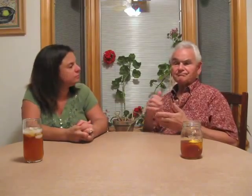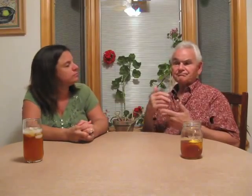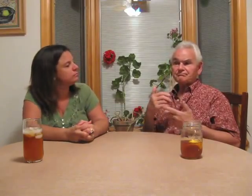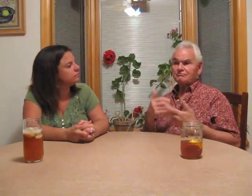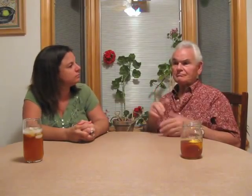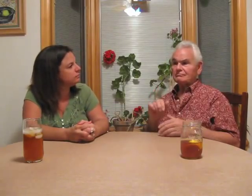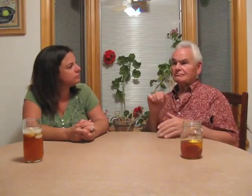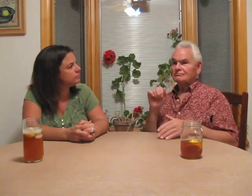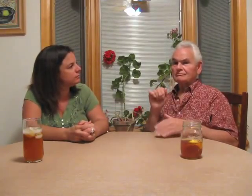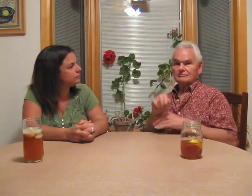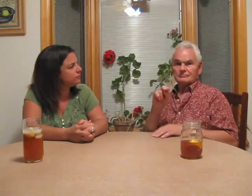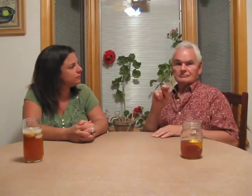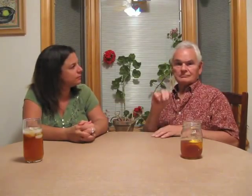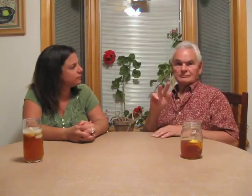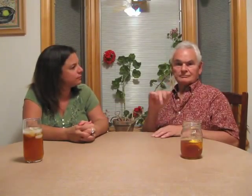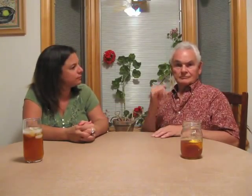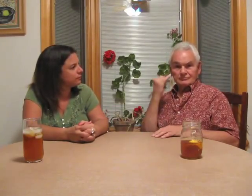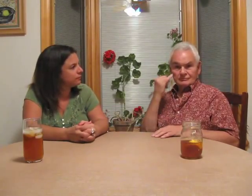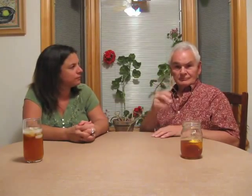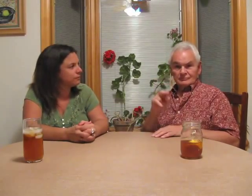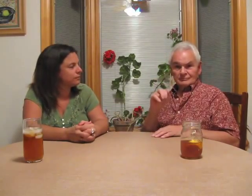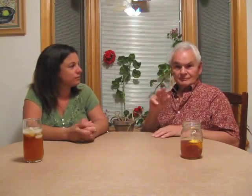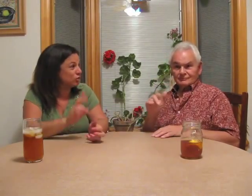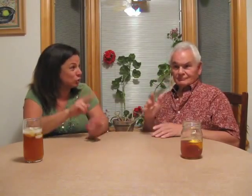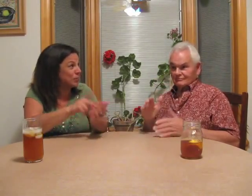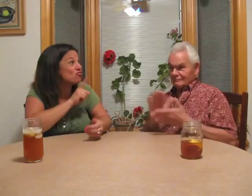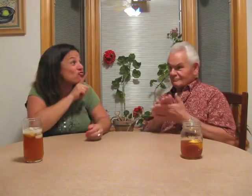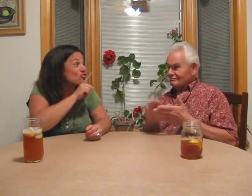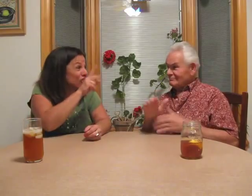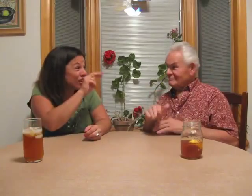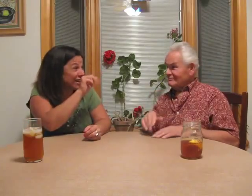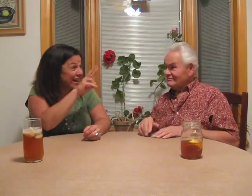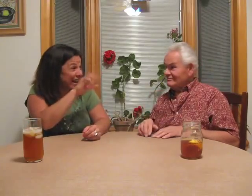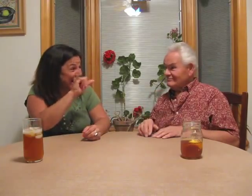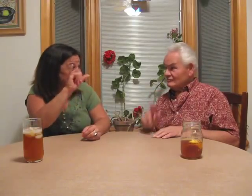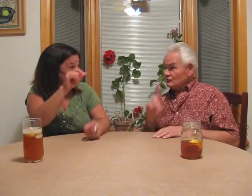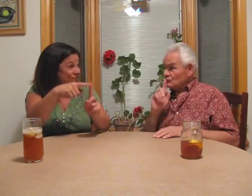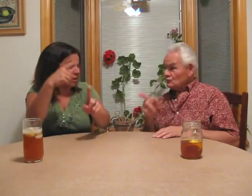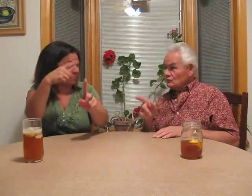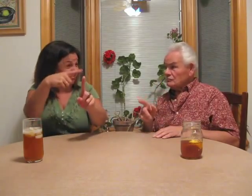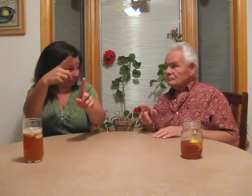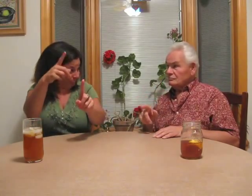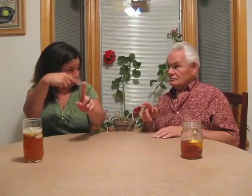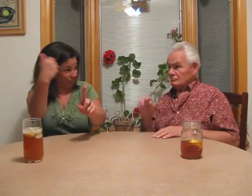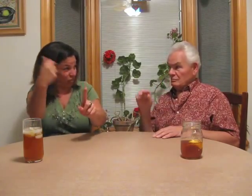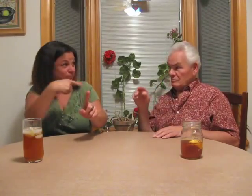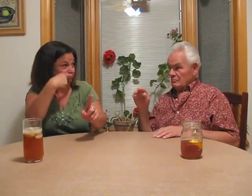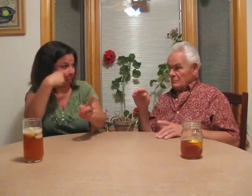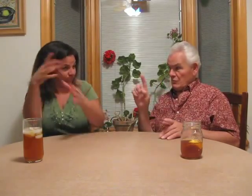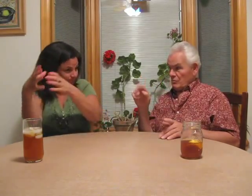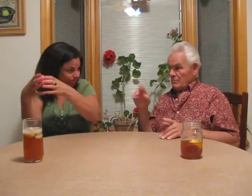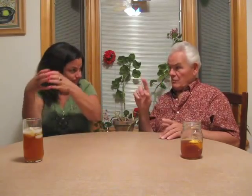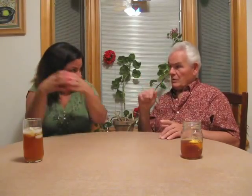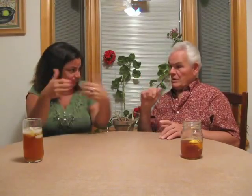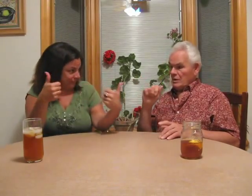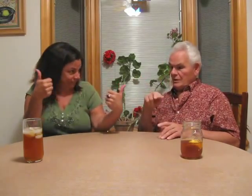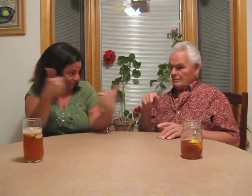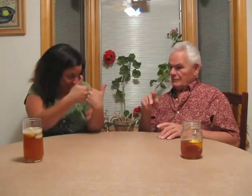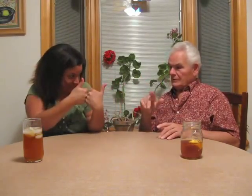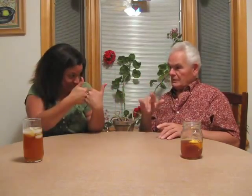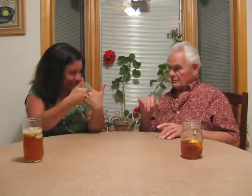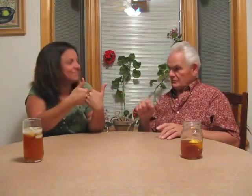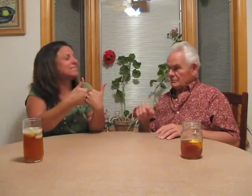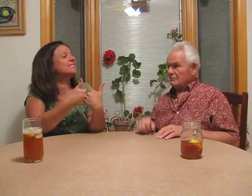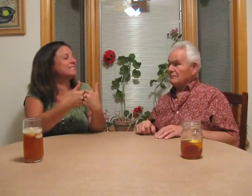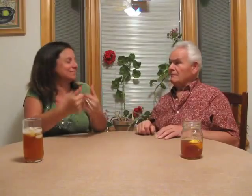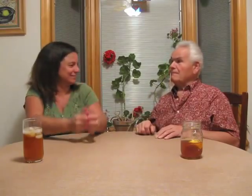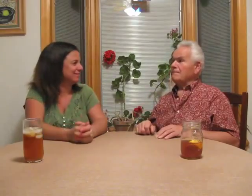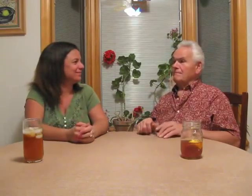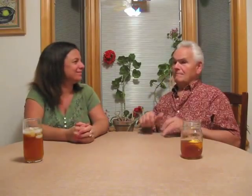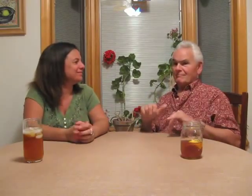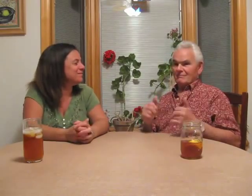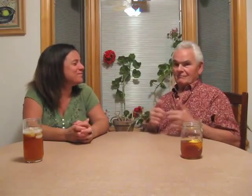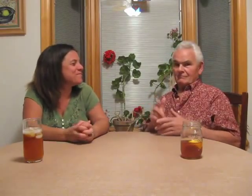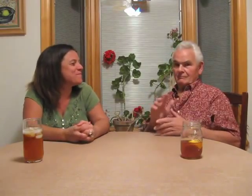They actually beat the Navy. Imagine, the Navy! Barb: You mean the actual Navy from public service? Joe: Yes, from Annapolis, Maryland. 0:05:36.889,0:05:46.349 WE crushed them and they were embarrassed. Also West Point decided to drop. Barb: Drop what? Joe: To play against Fanwood that they declined to play.